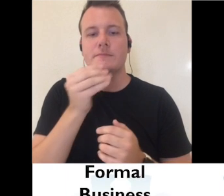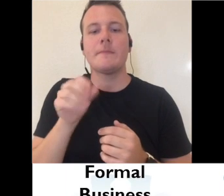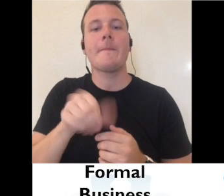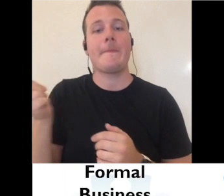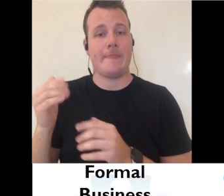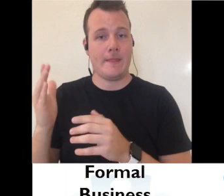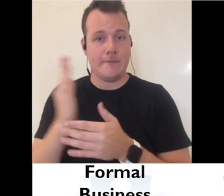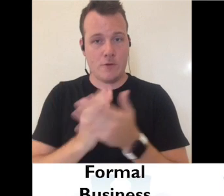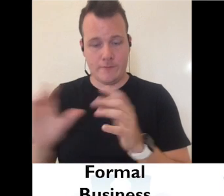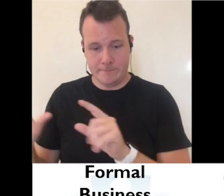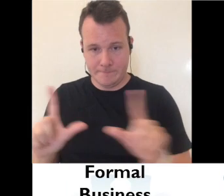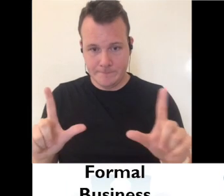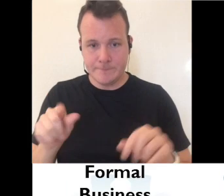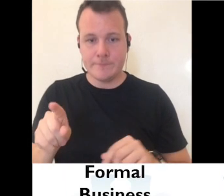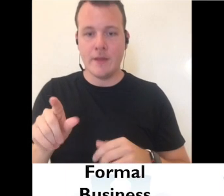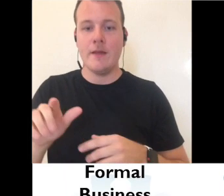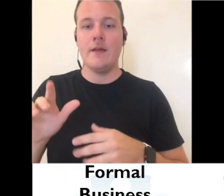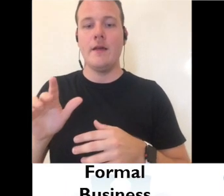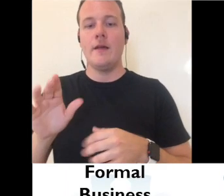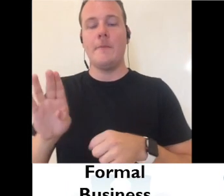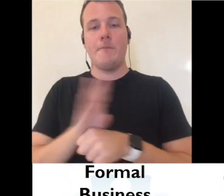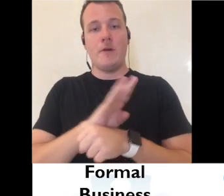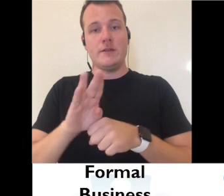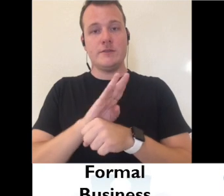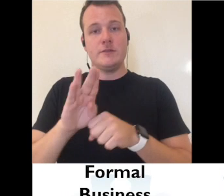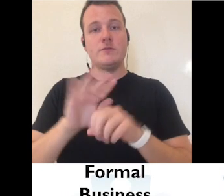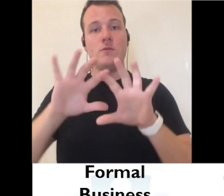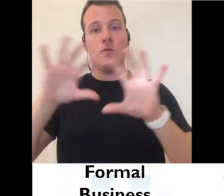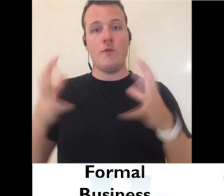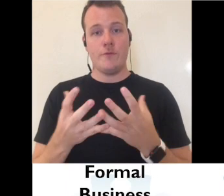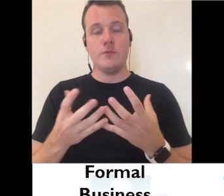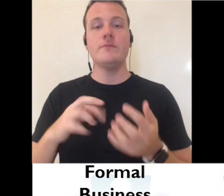profession of audiology. And you'll have to these days probably talk about all